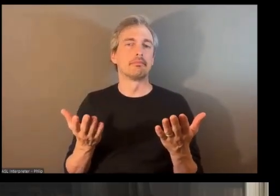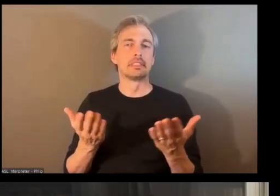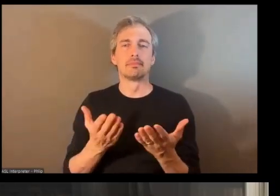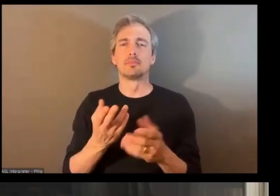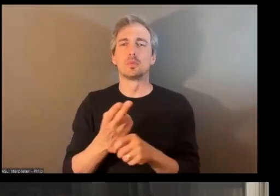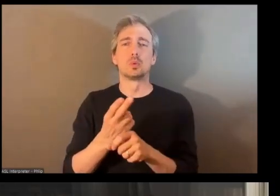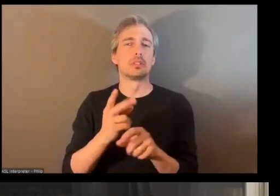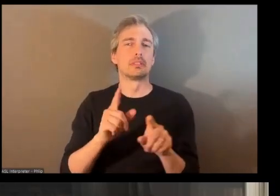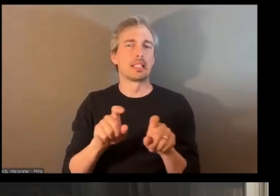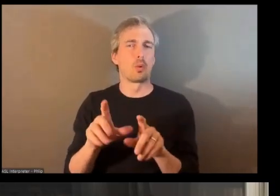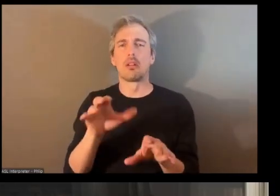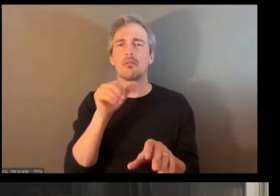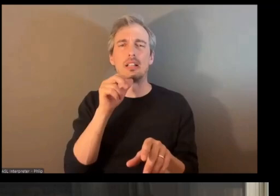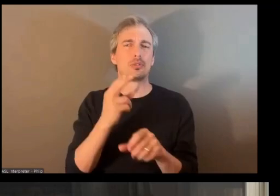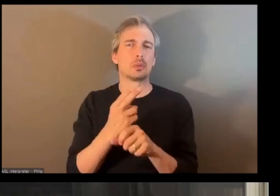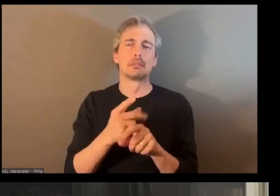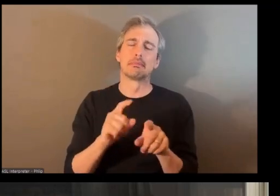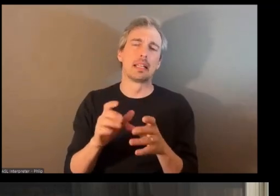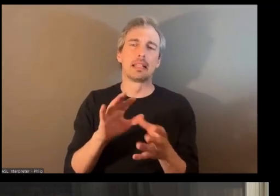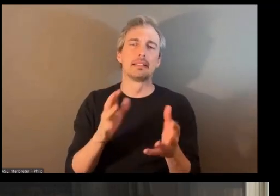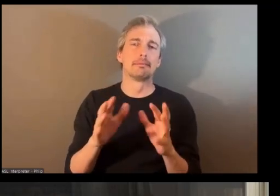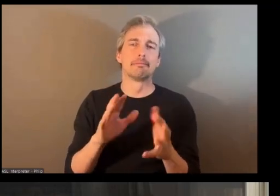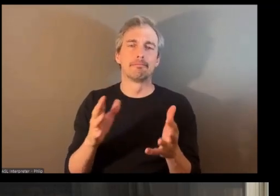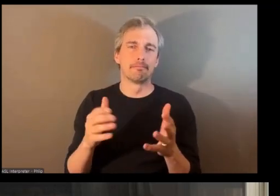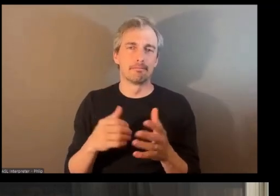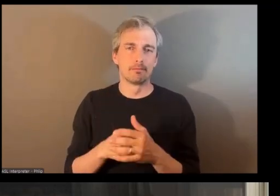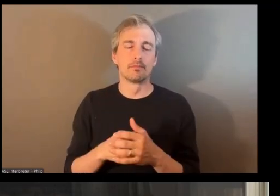Knowing your target audience is really important.